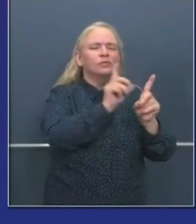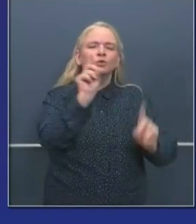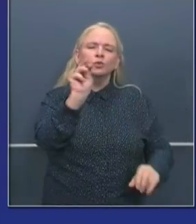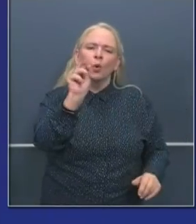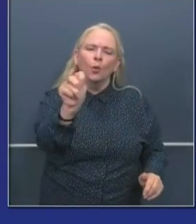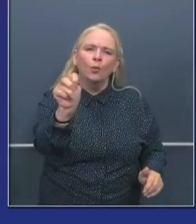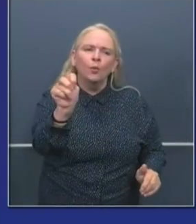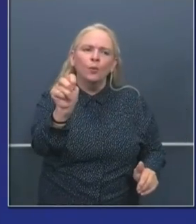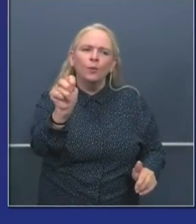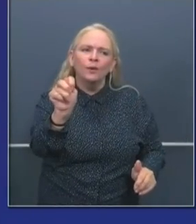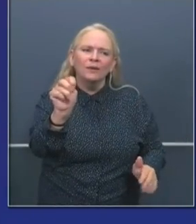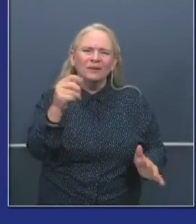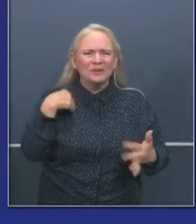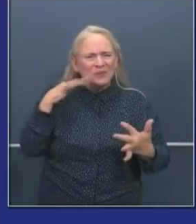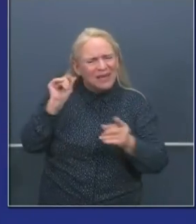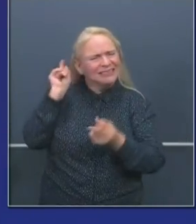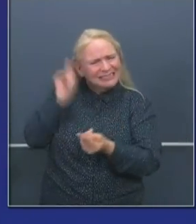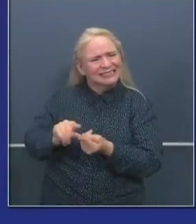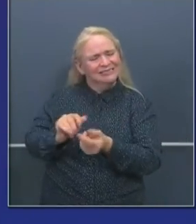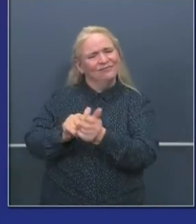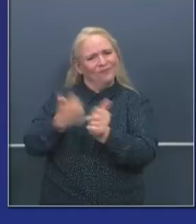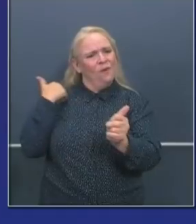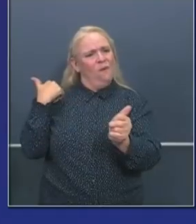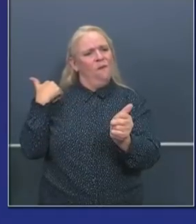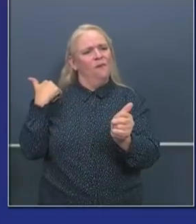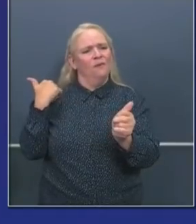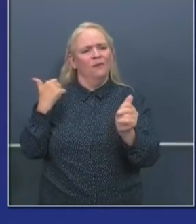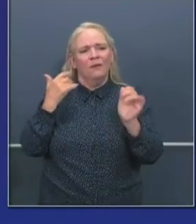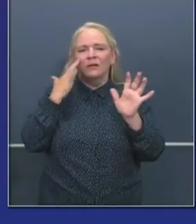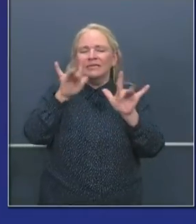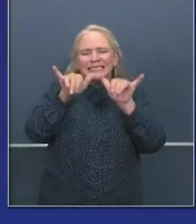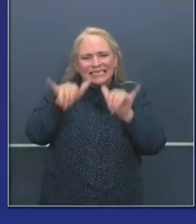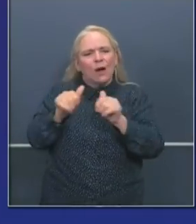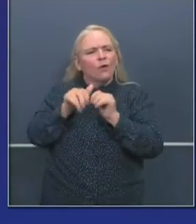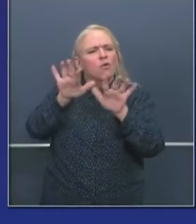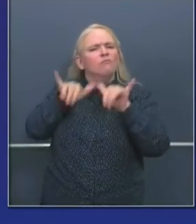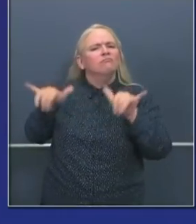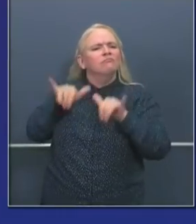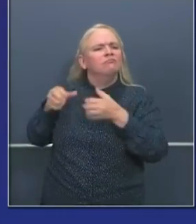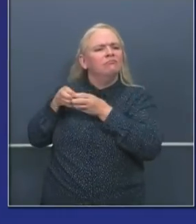INCREASING THE LIKELIHOOD OF THE SPREAD OF THIS VIRUS AND WE'RE TRYING TO MITIGATE THAT